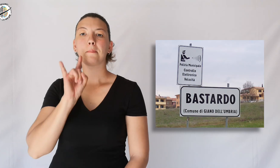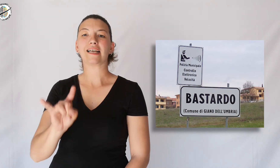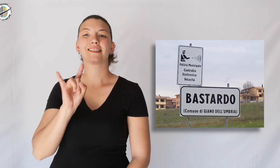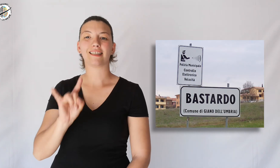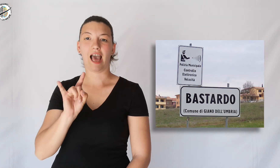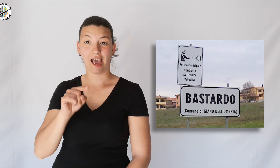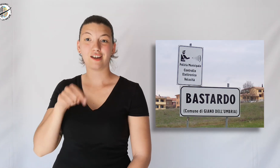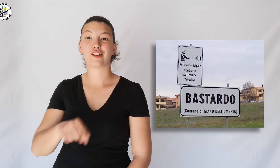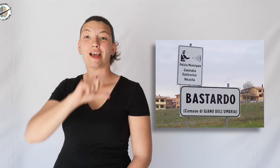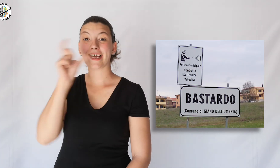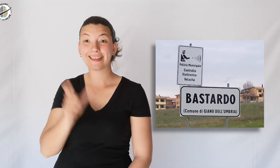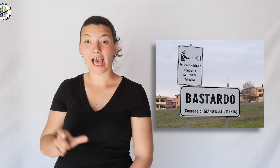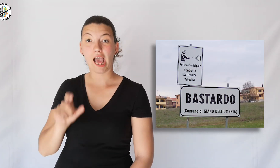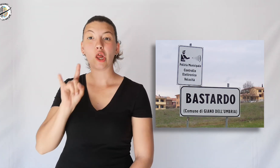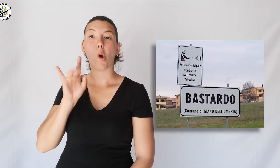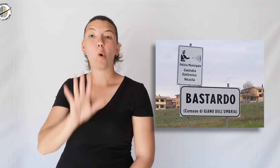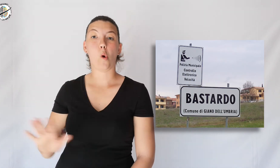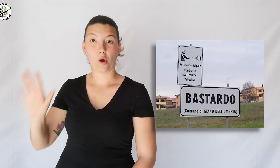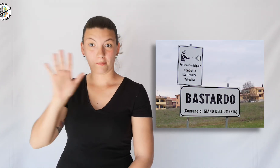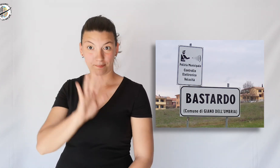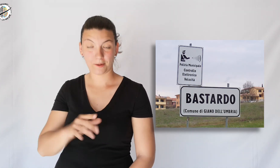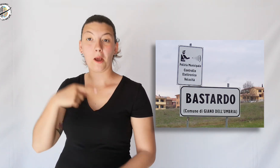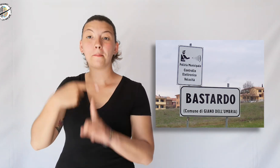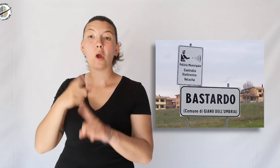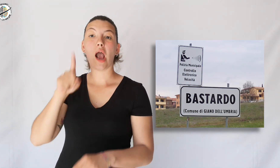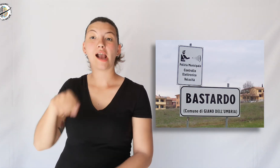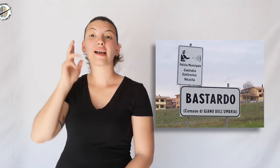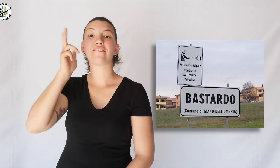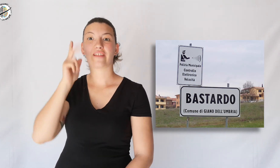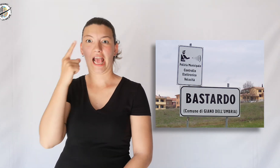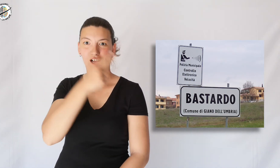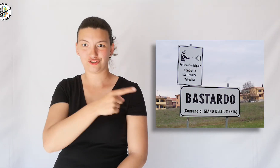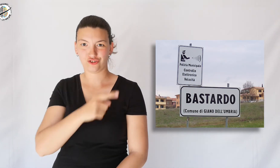Bastard in Umbria, in Italy and there is also in France.